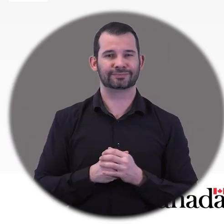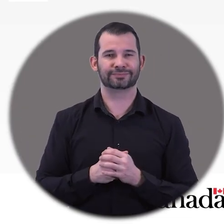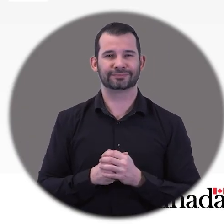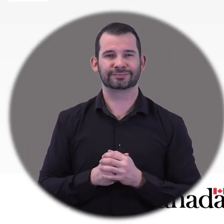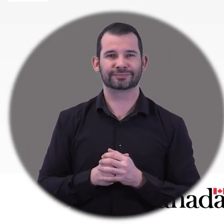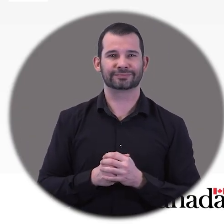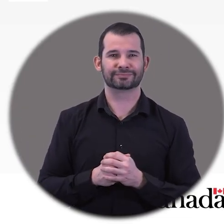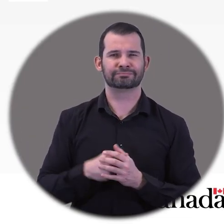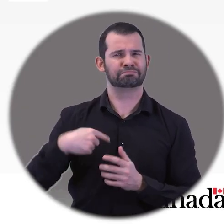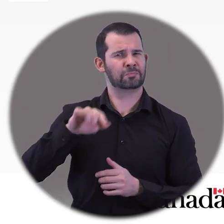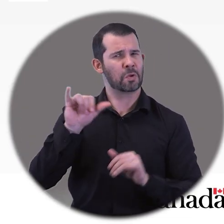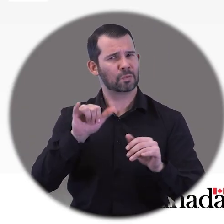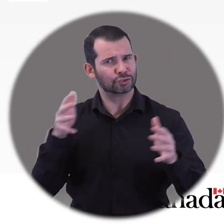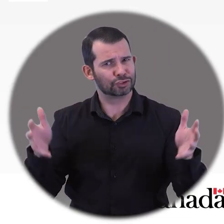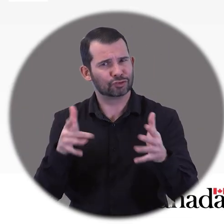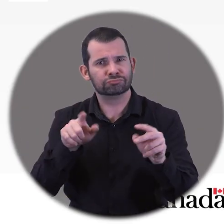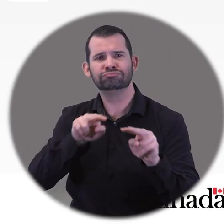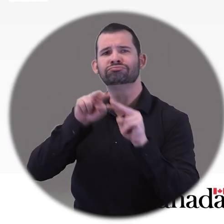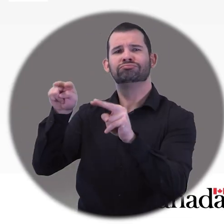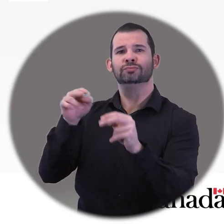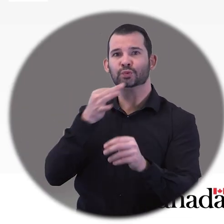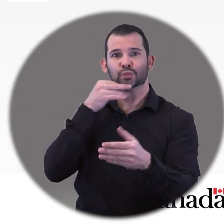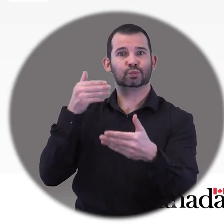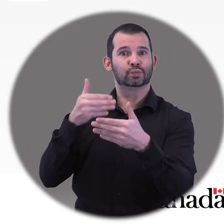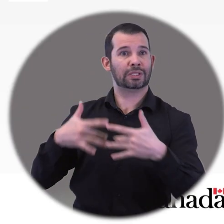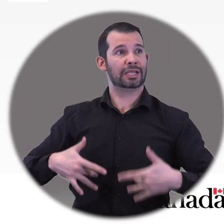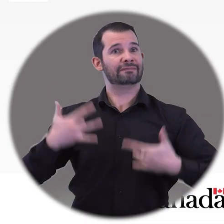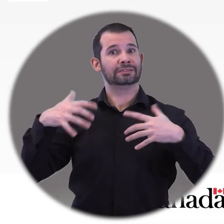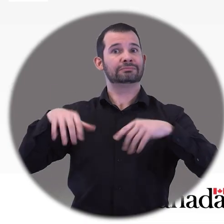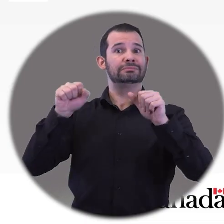We also encourage you to visit our upcoming events page at